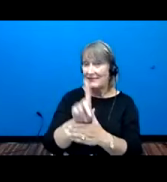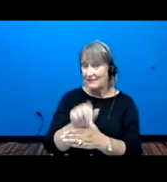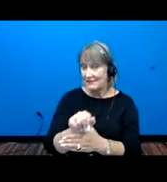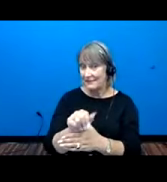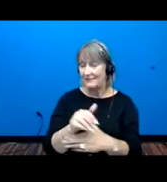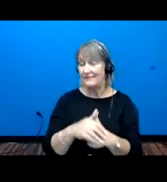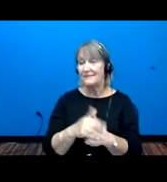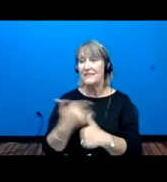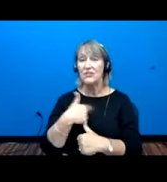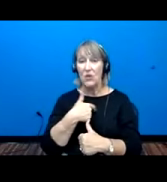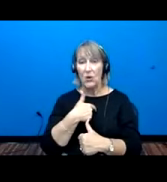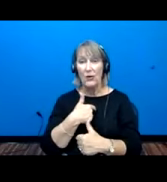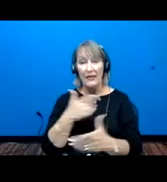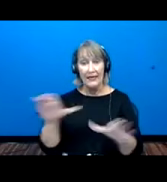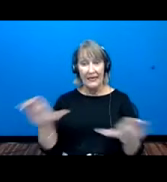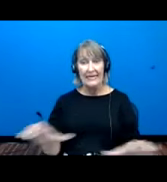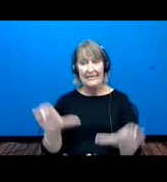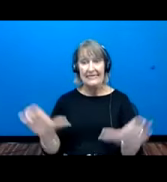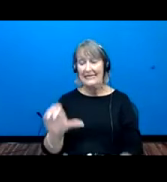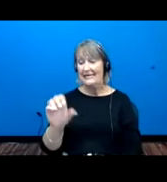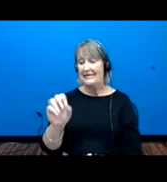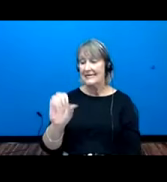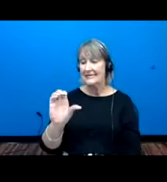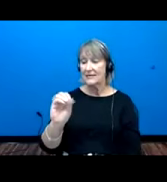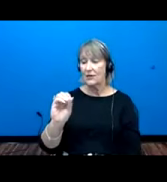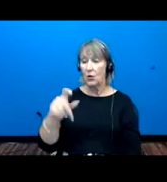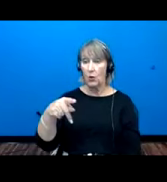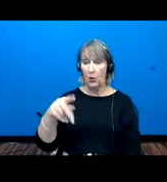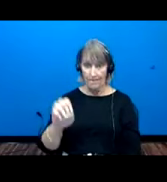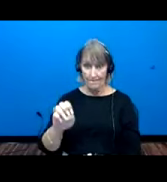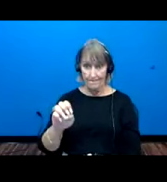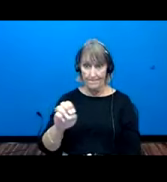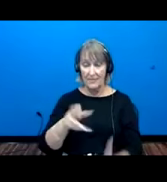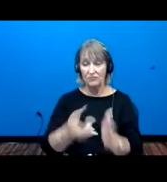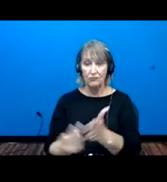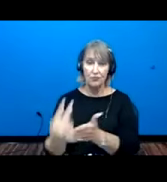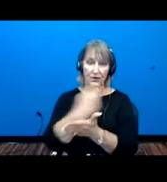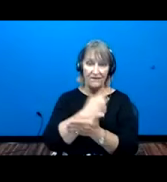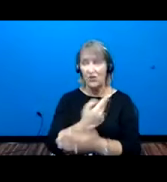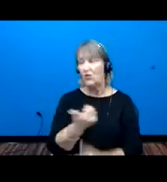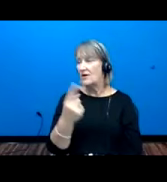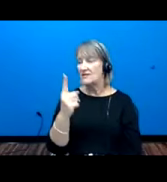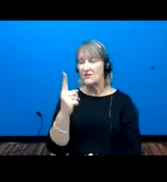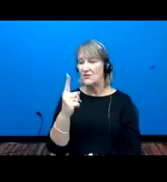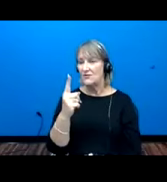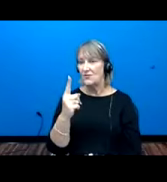scoping review of all the research that's out there— it was well over 1,700 different articles—